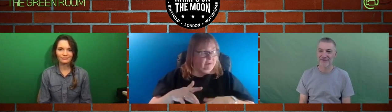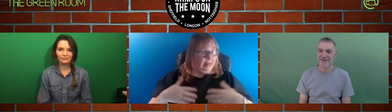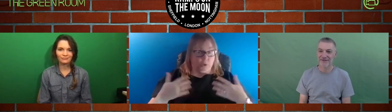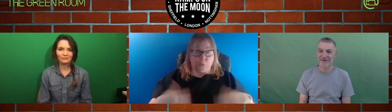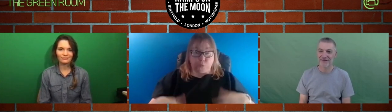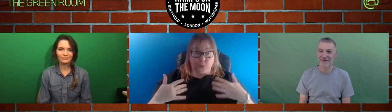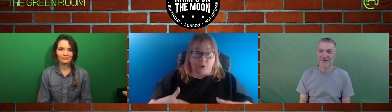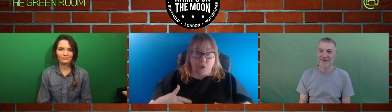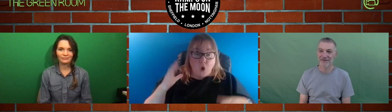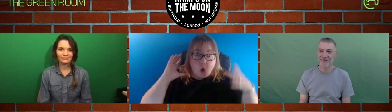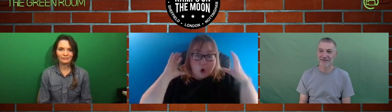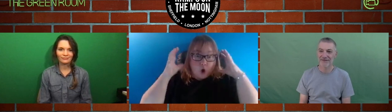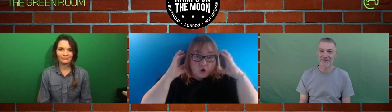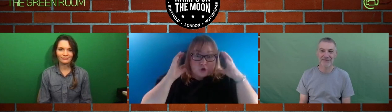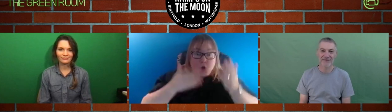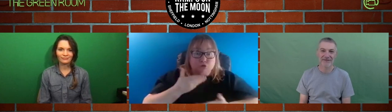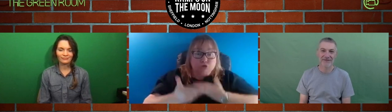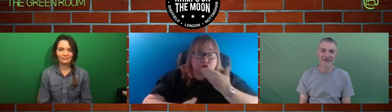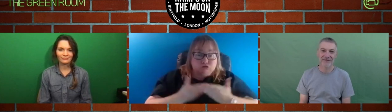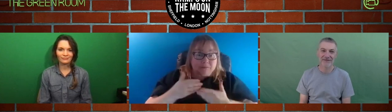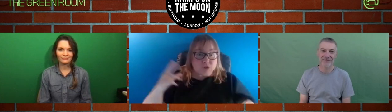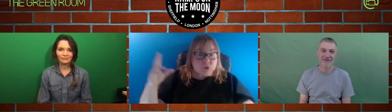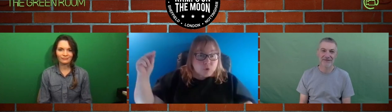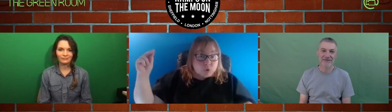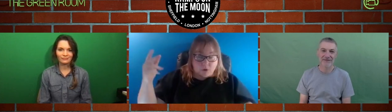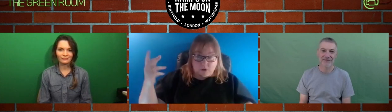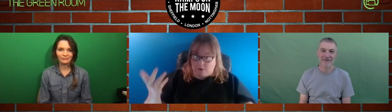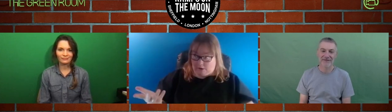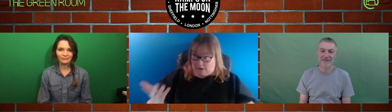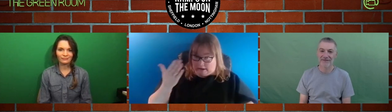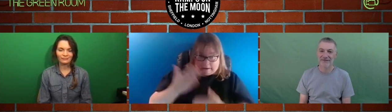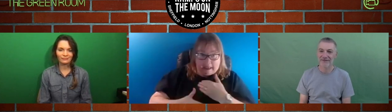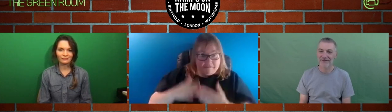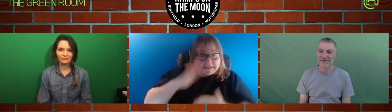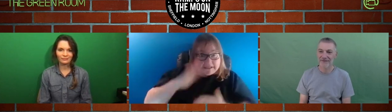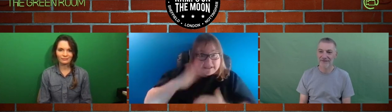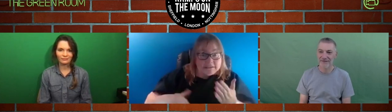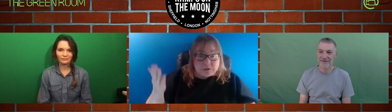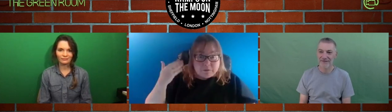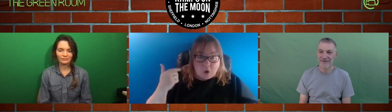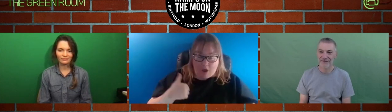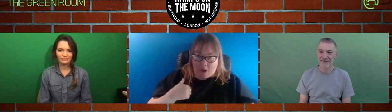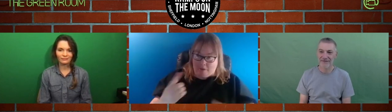before. So many new people to meet. We hadn't met yet and I knew we were going to have to work together really closely